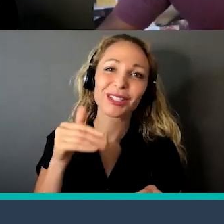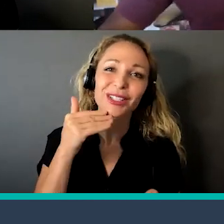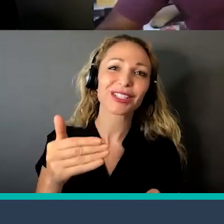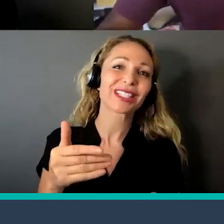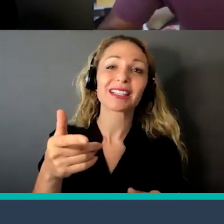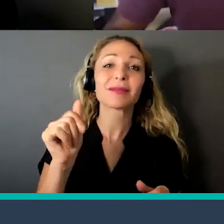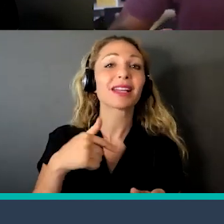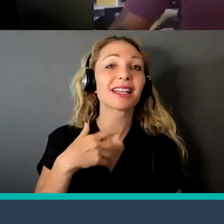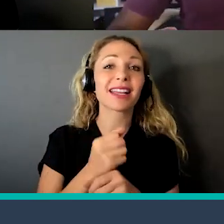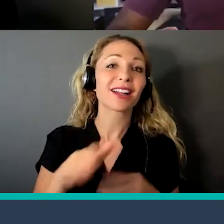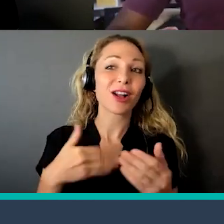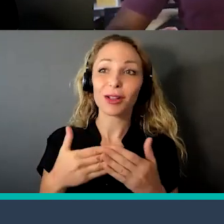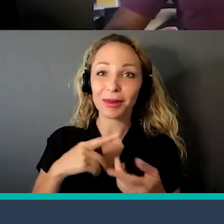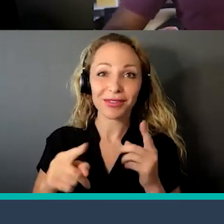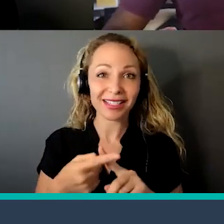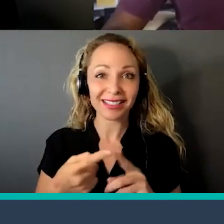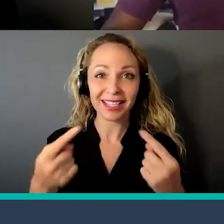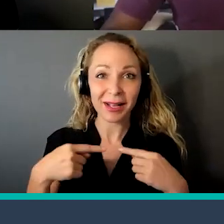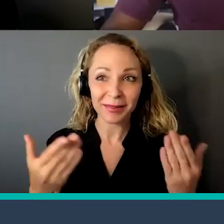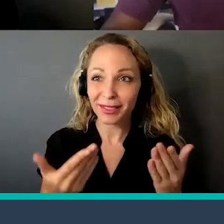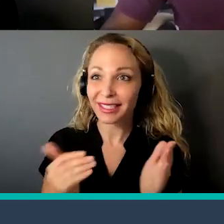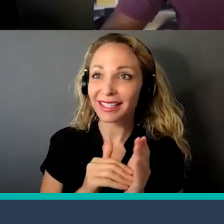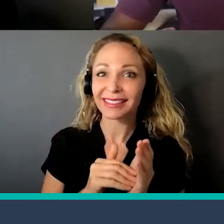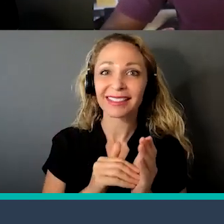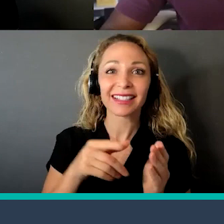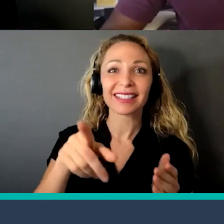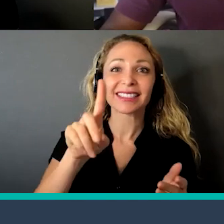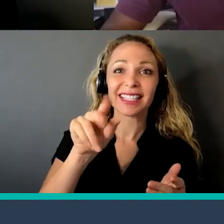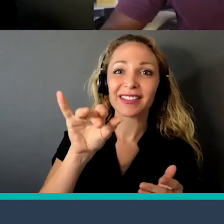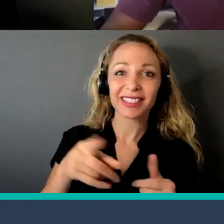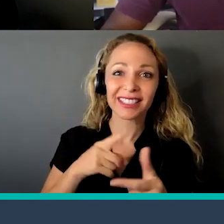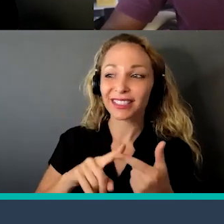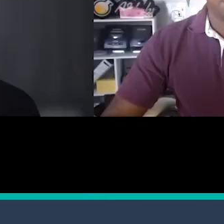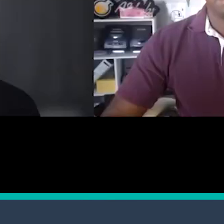SO DAVID, JON, DAX, TYRON.